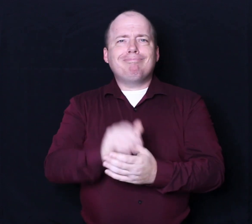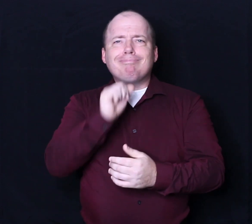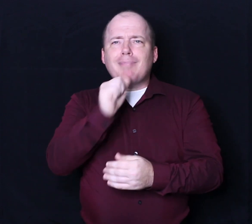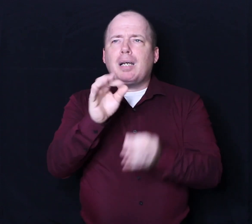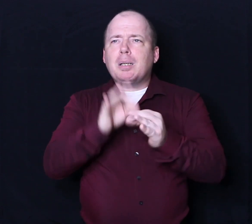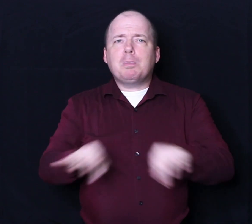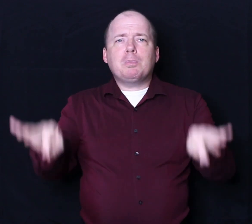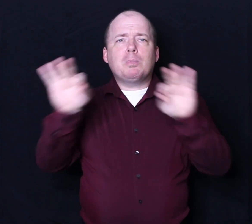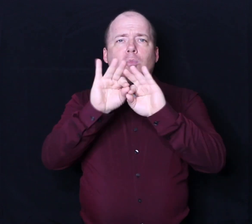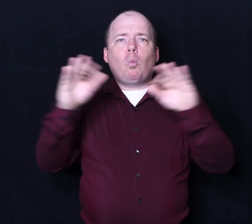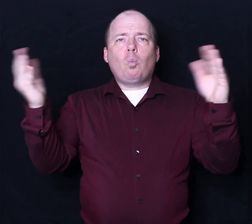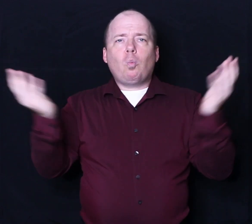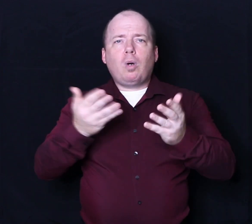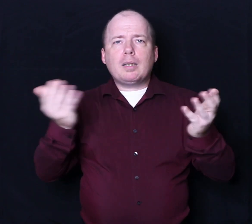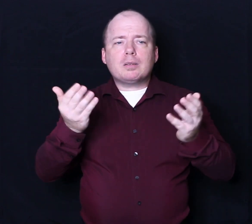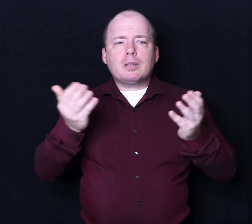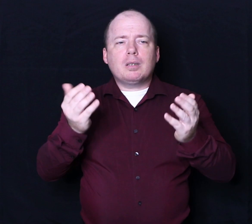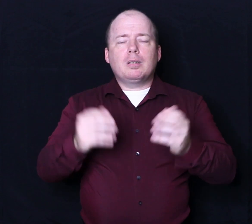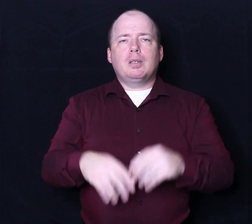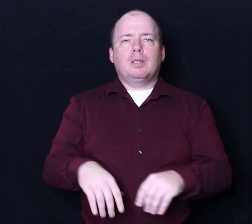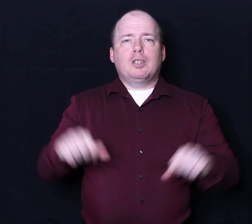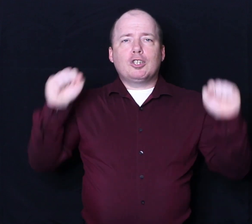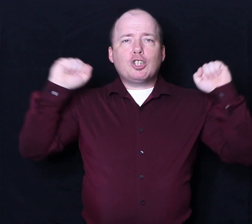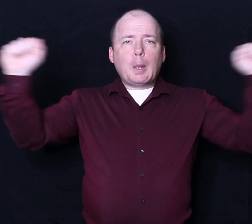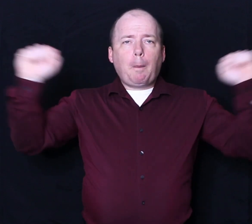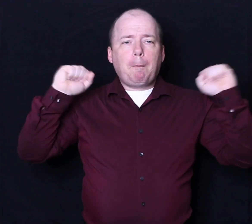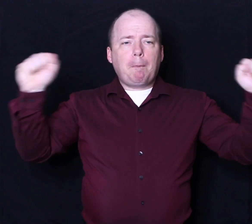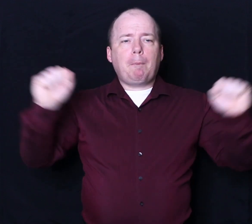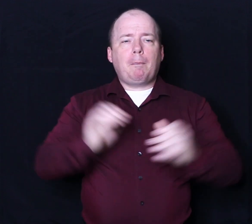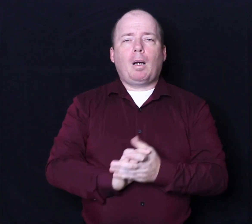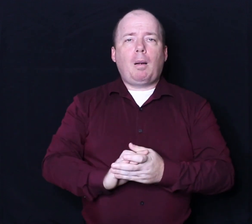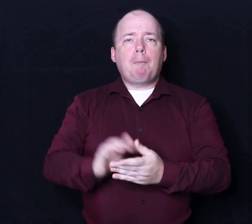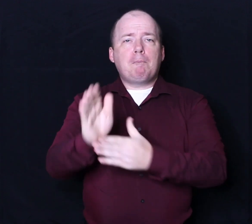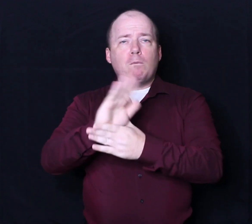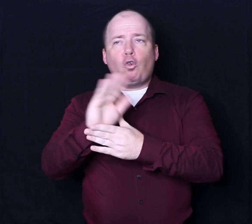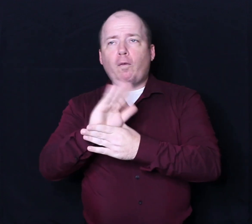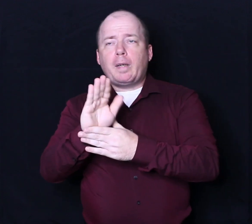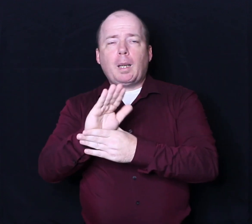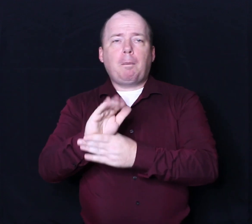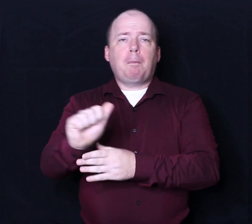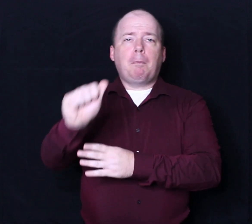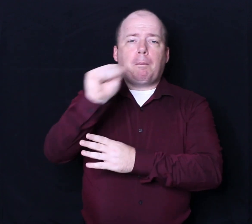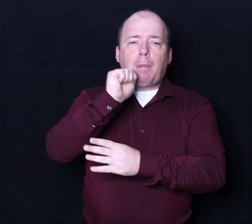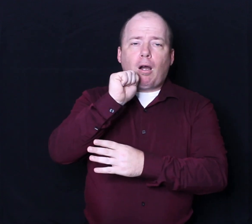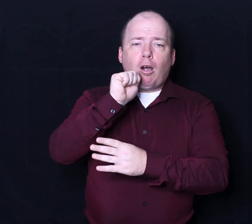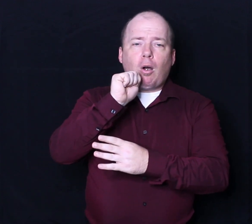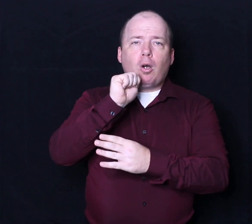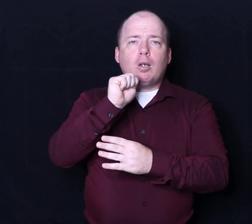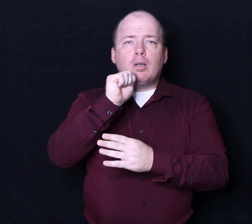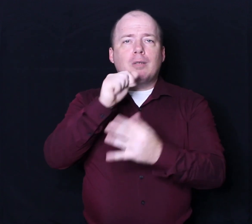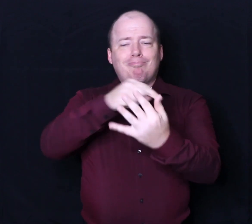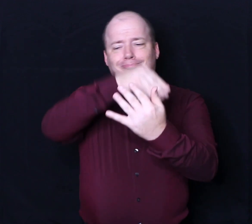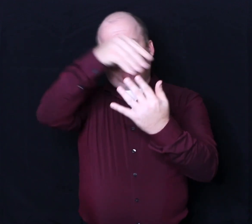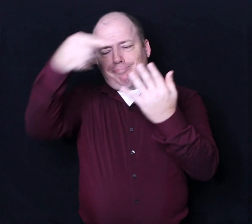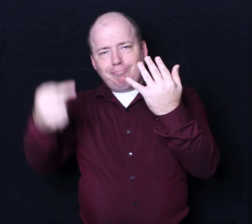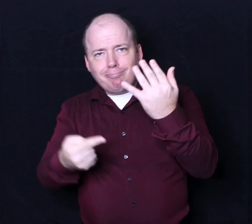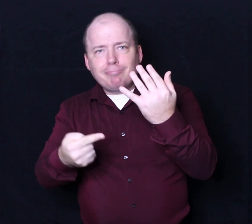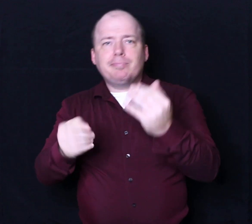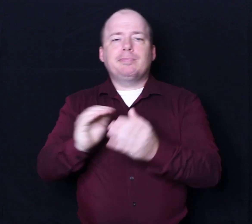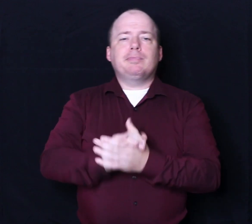Non-essential places such as gyms, movie theaters, bars, and other retailers are closed for a while.